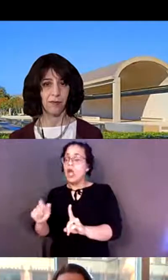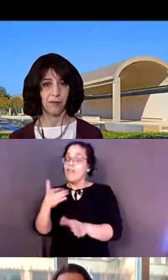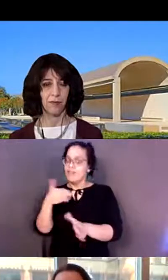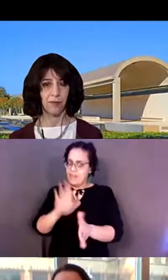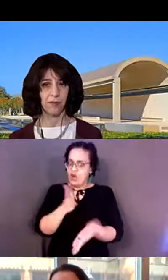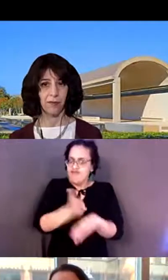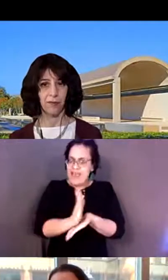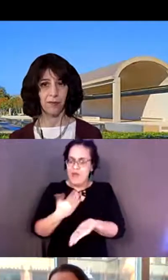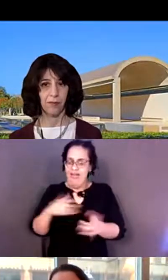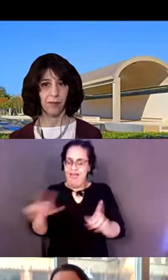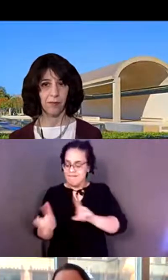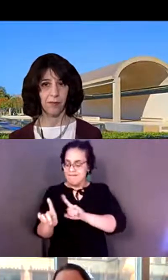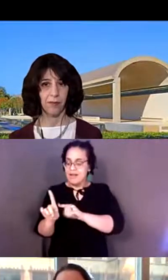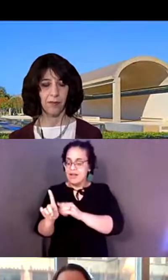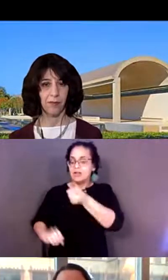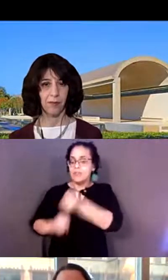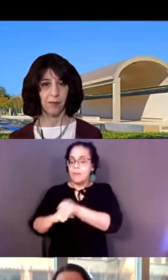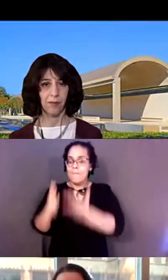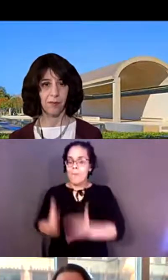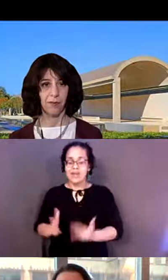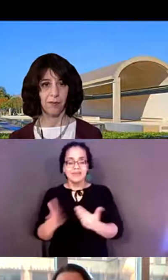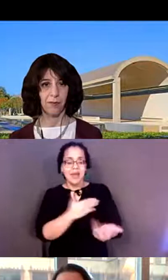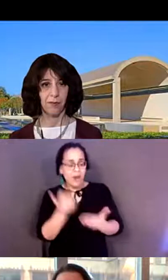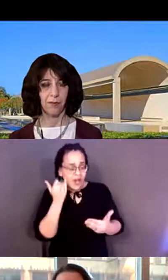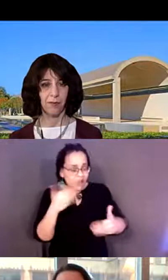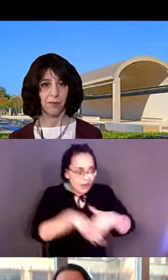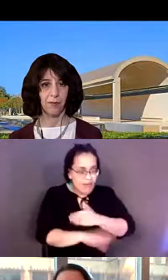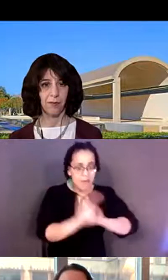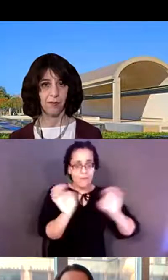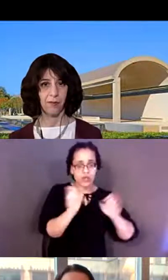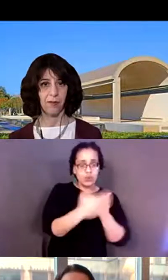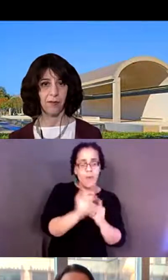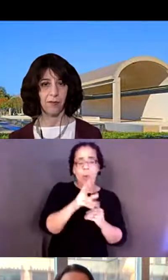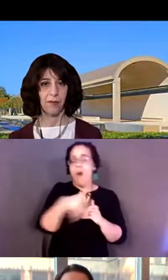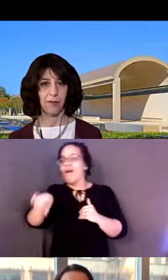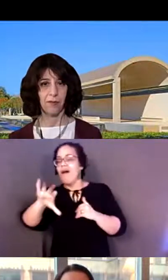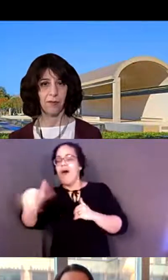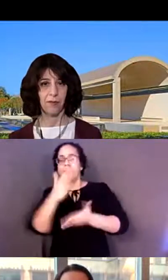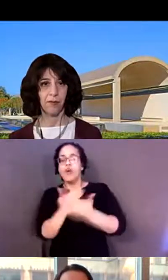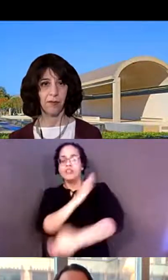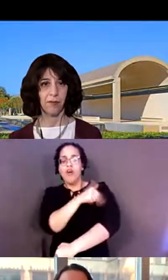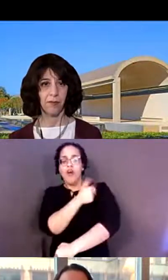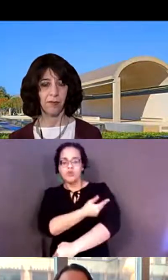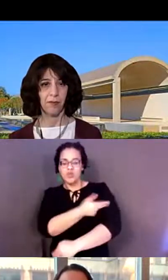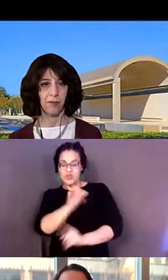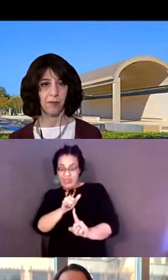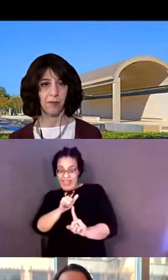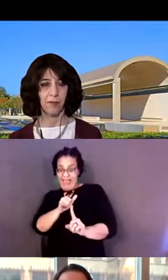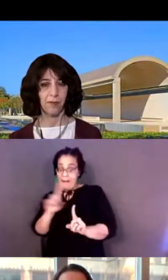could be the emergency department, it could be any other aspect of the hospital, and the reason that that was important